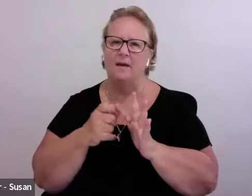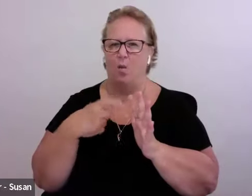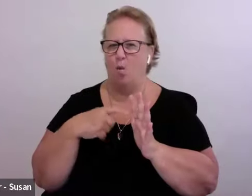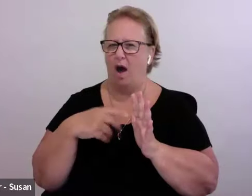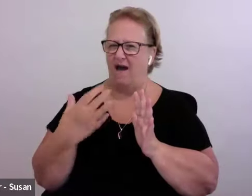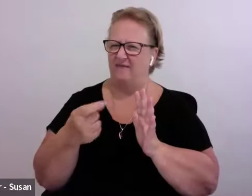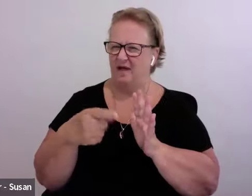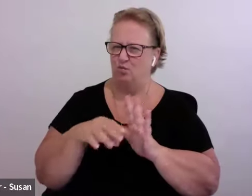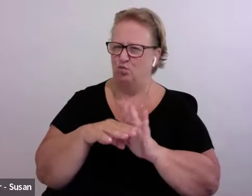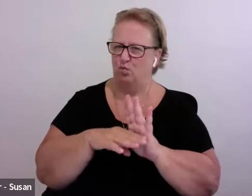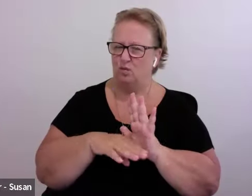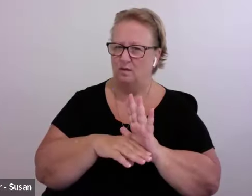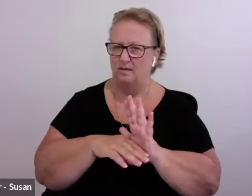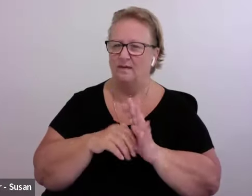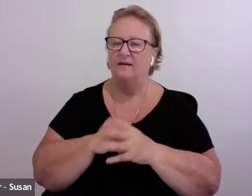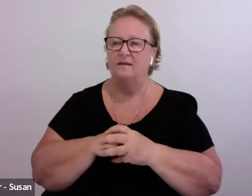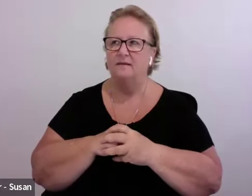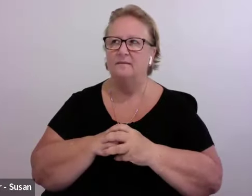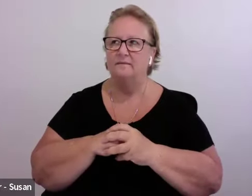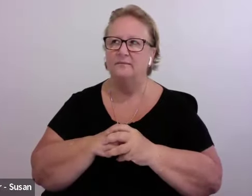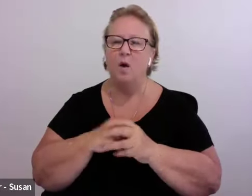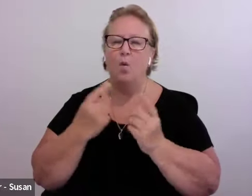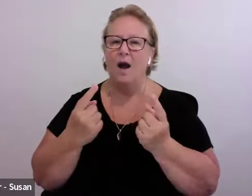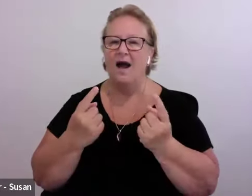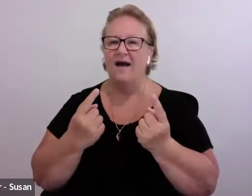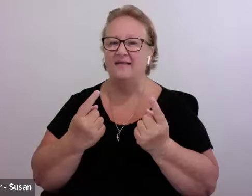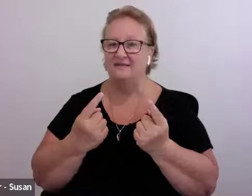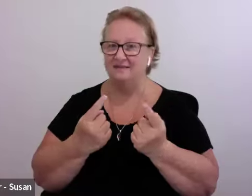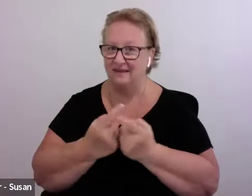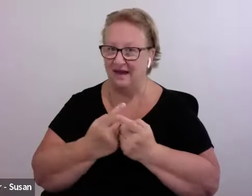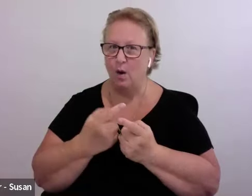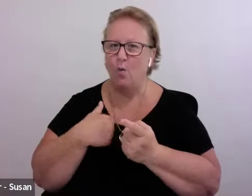it is a decision that we've made, and the question is why